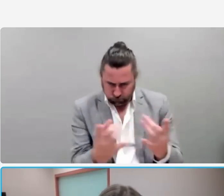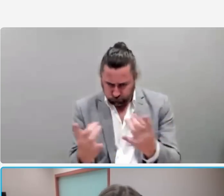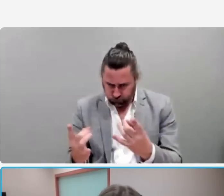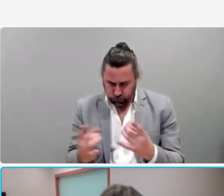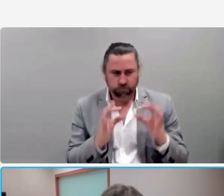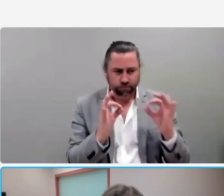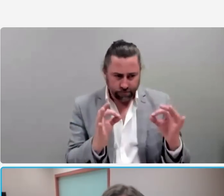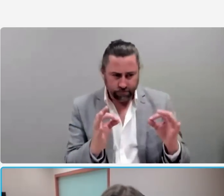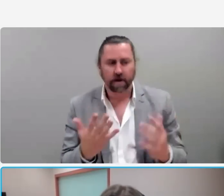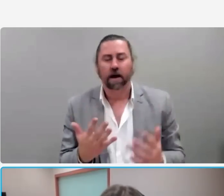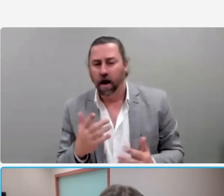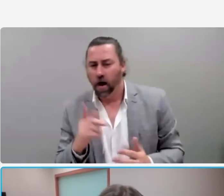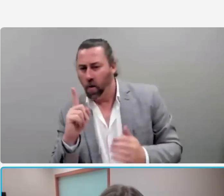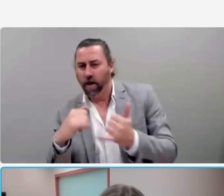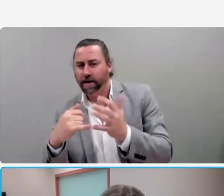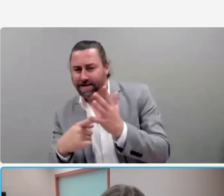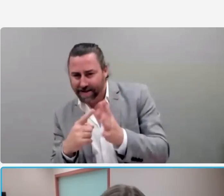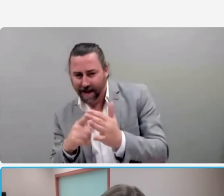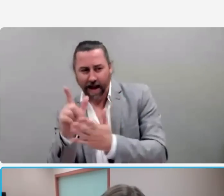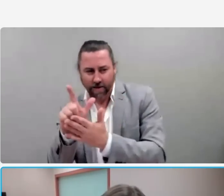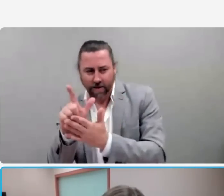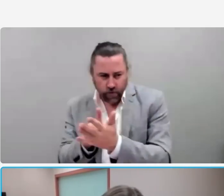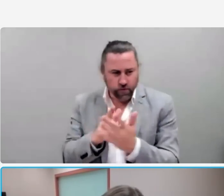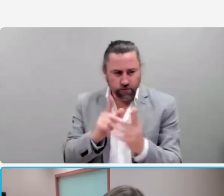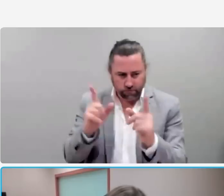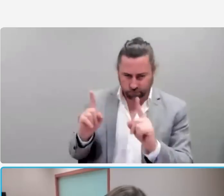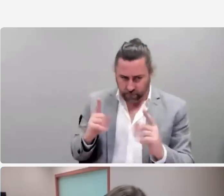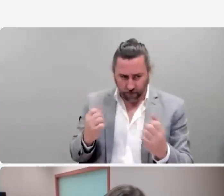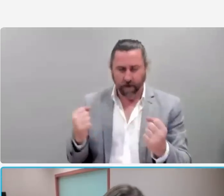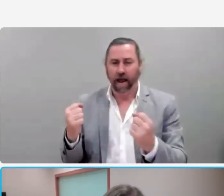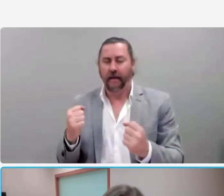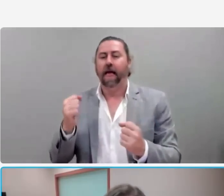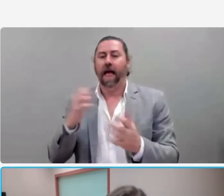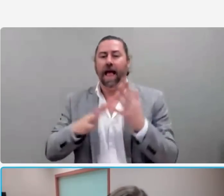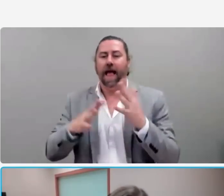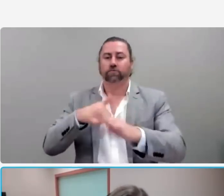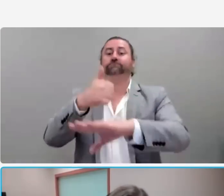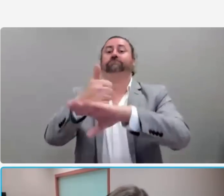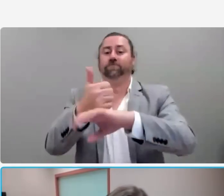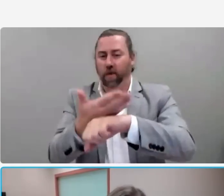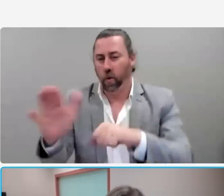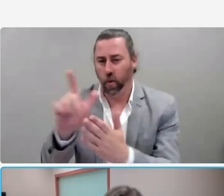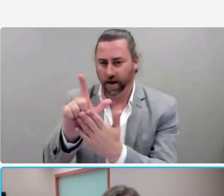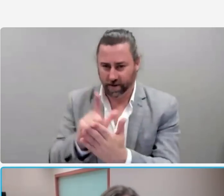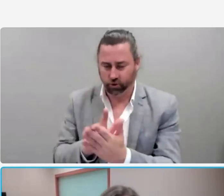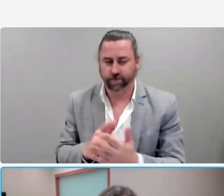legislative reform and our broad schedule for developing the new Act. So why is it that we're developing a new Act?